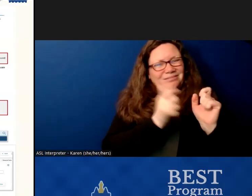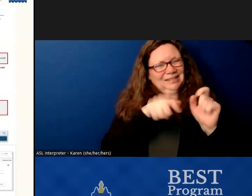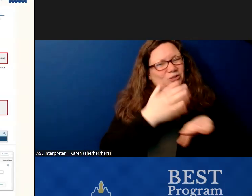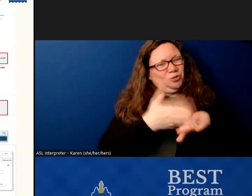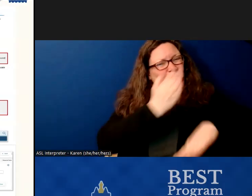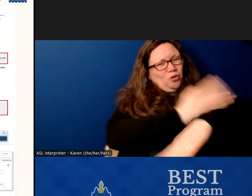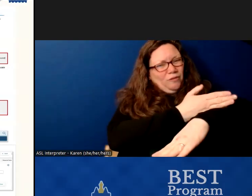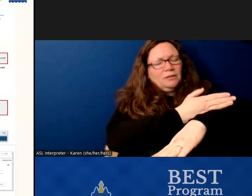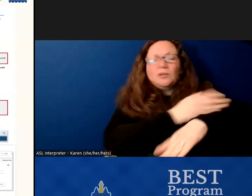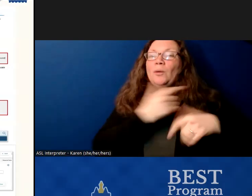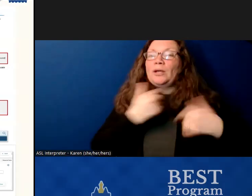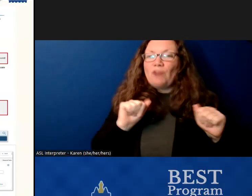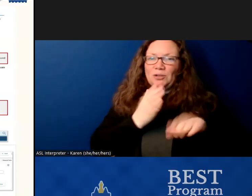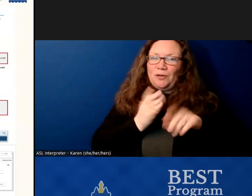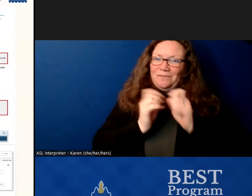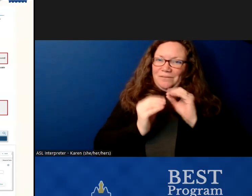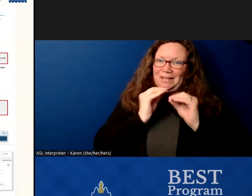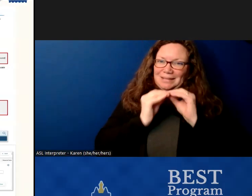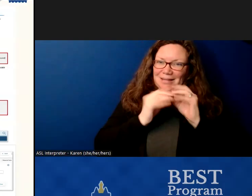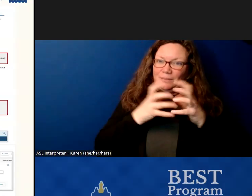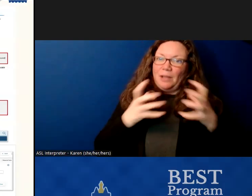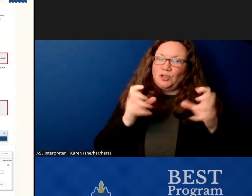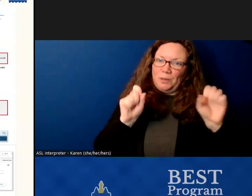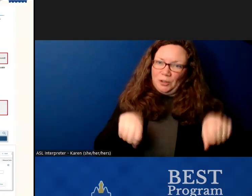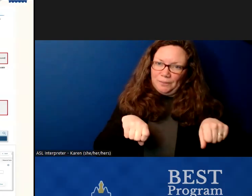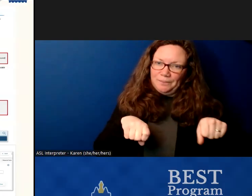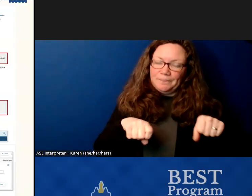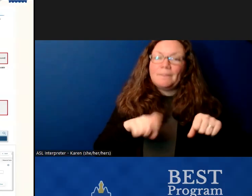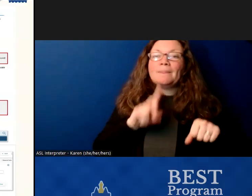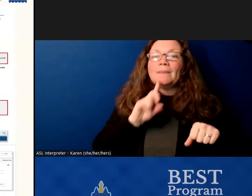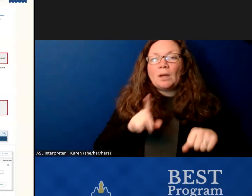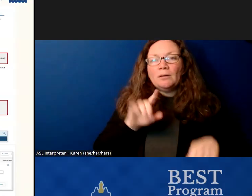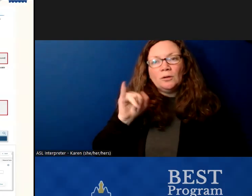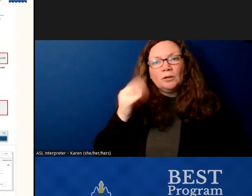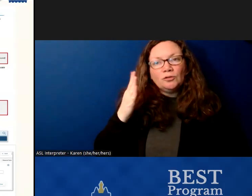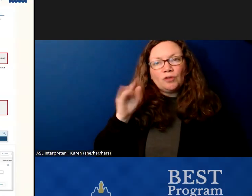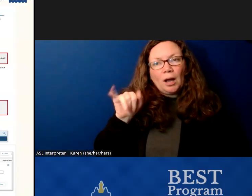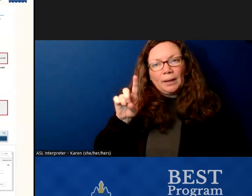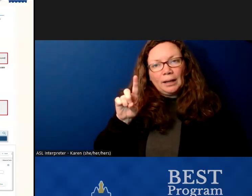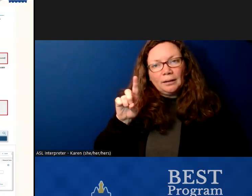So a couple of things that we want to just remind people of is that the job is a no, really intended for just use of support.